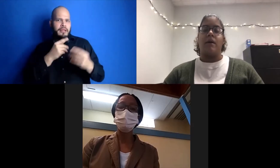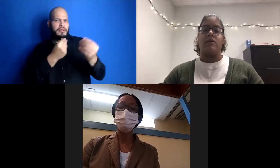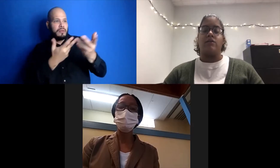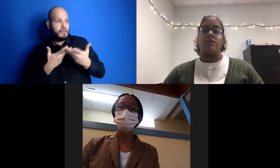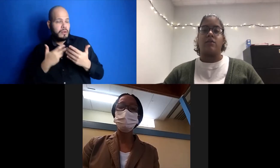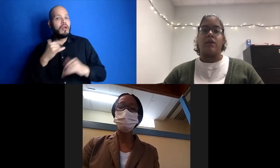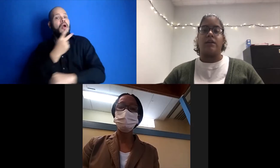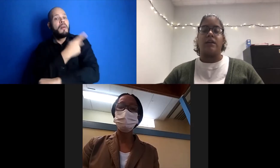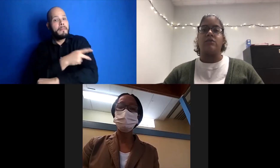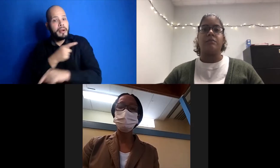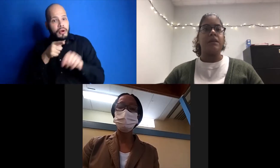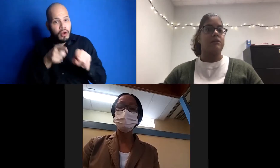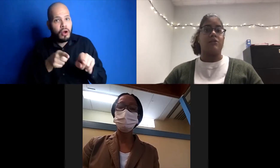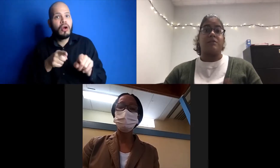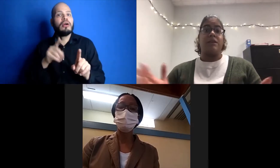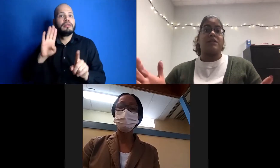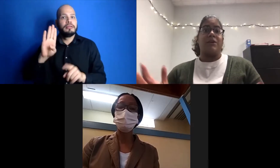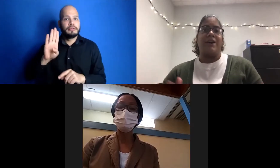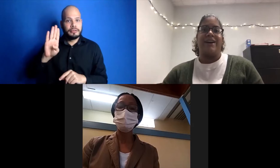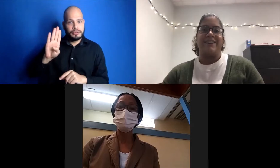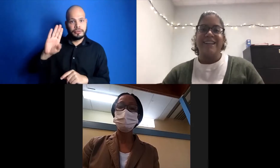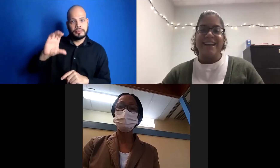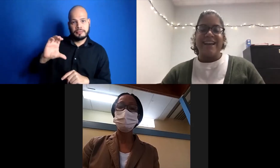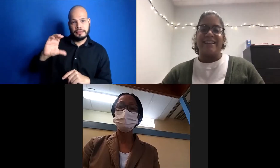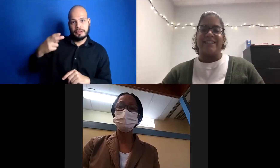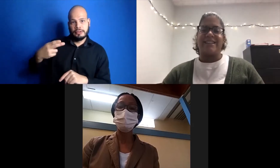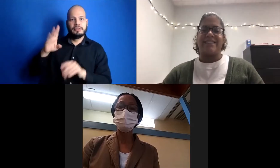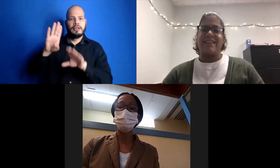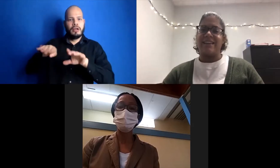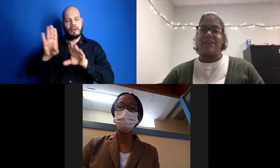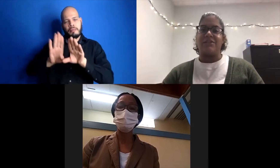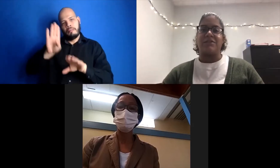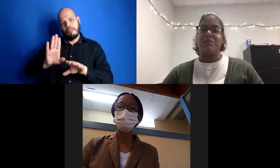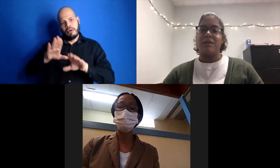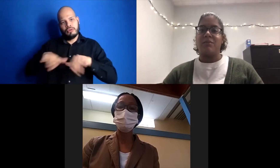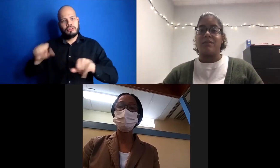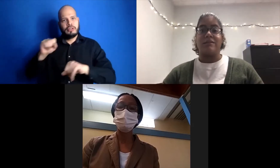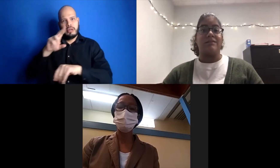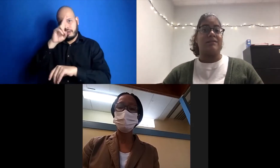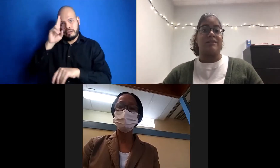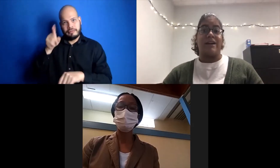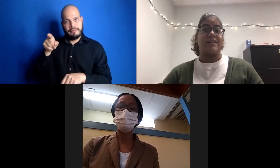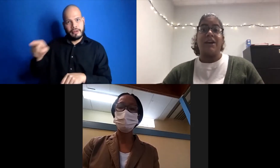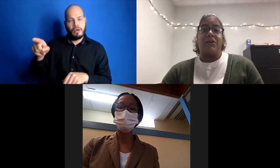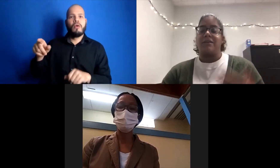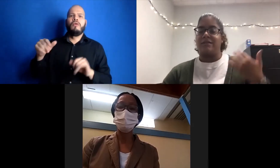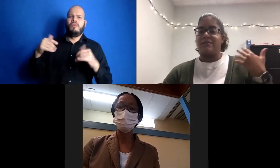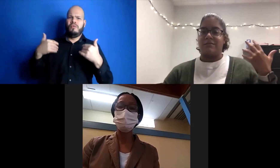your story like you speak you speak so well and I said thank you so some people can not tell because